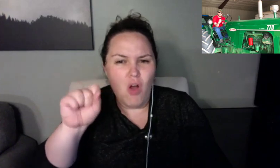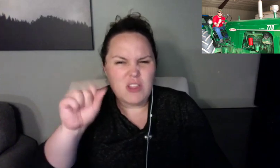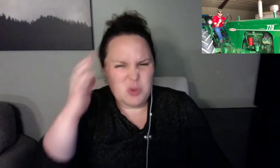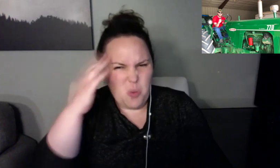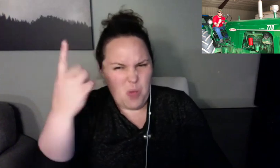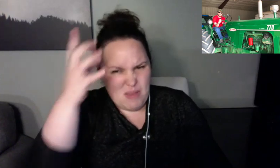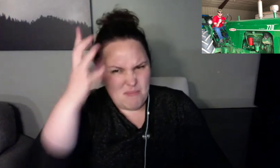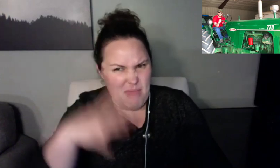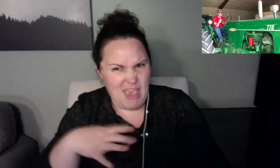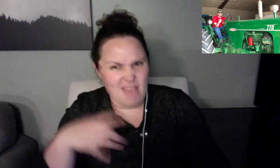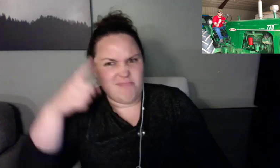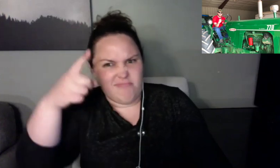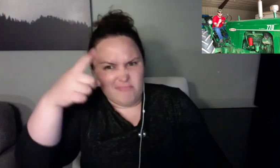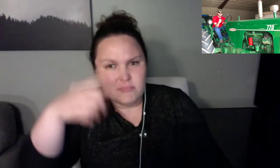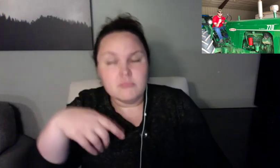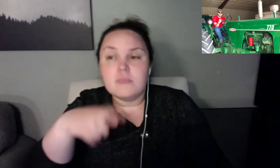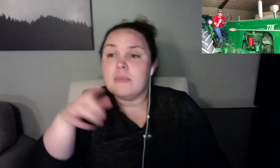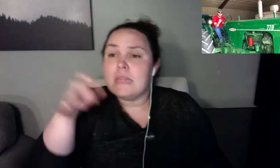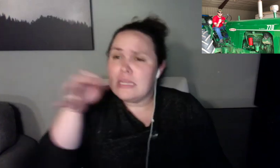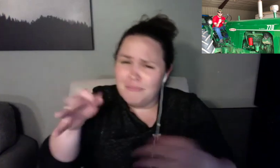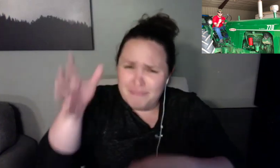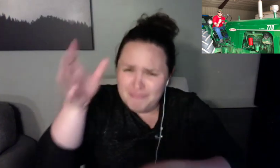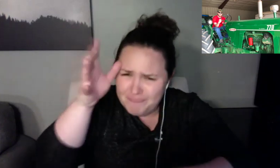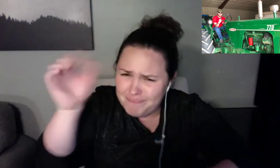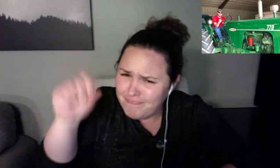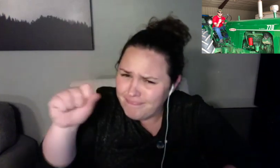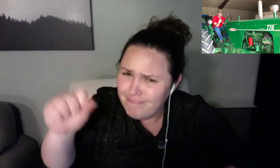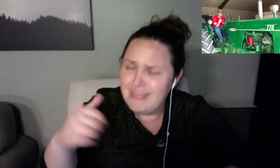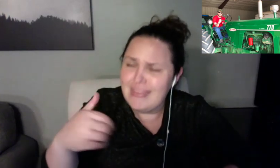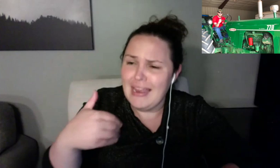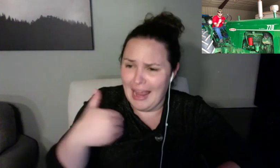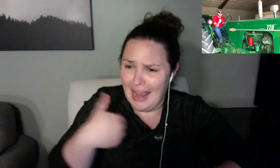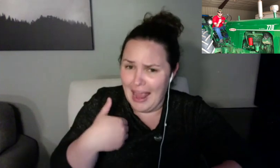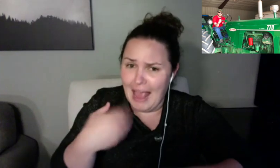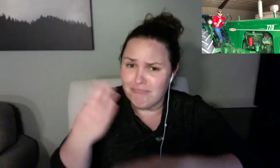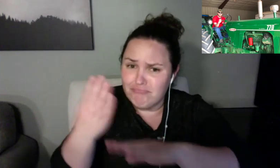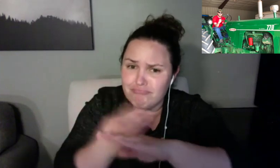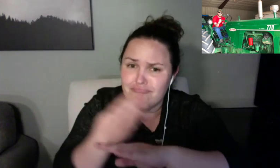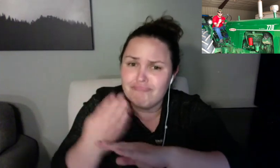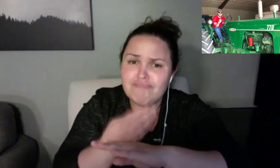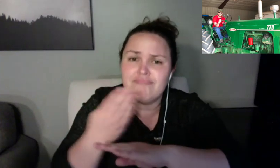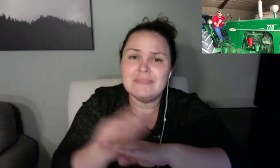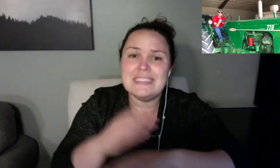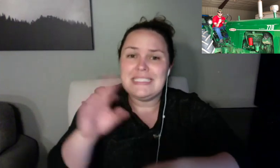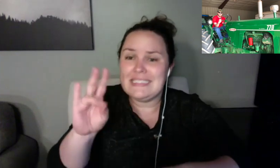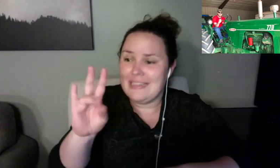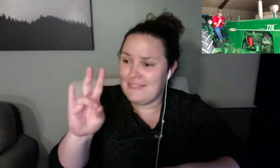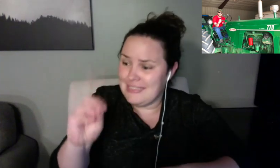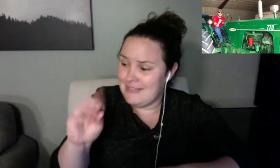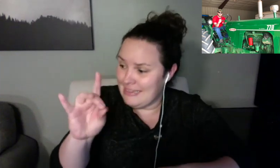yeah, I got a restored 770 diesel out in my shed.